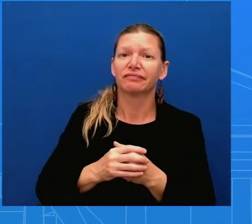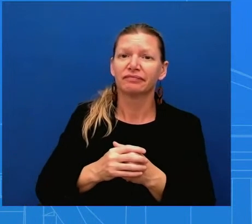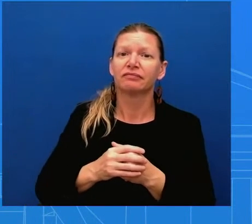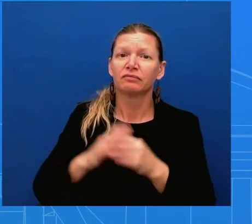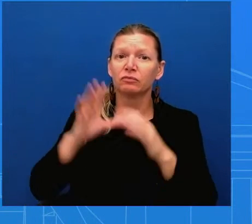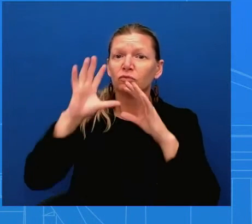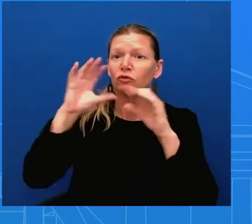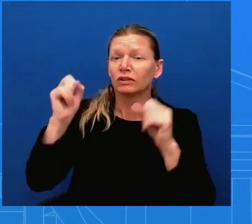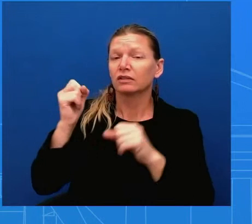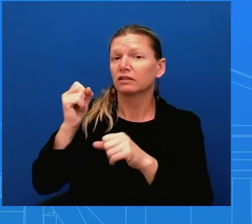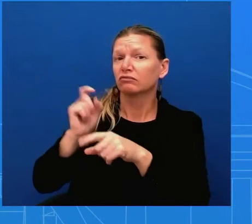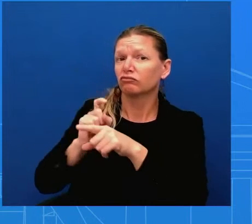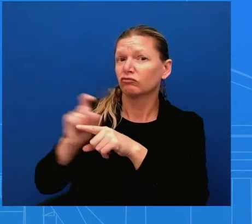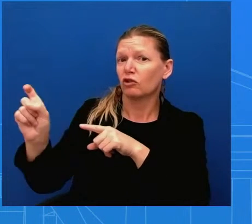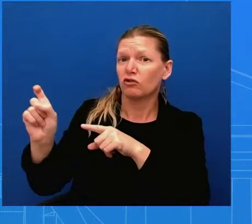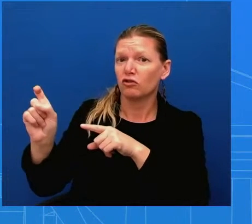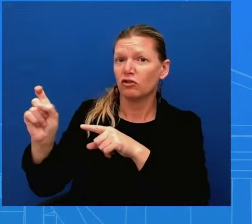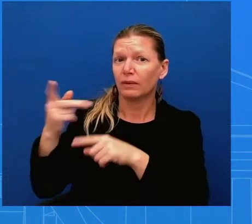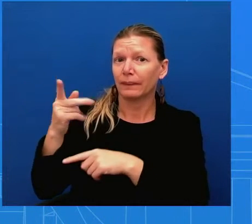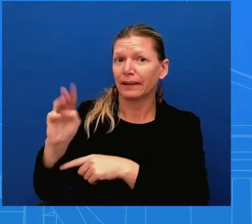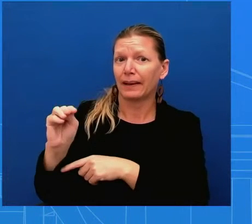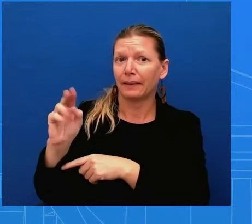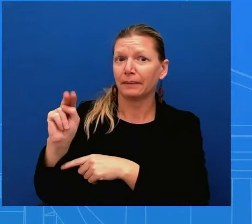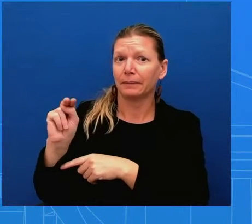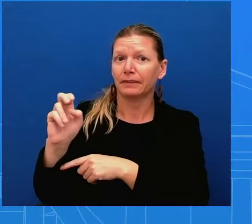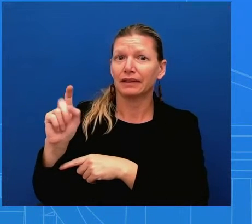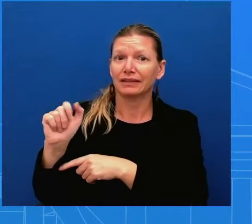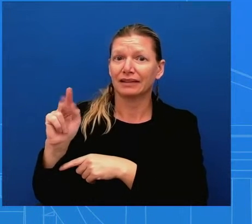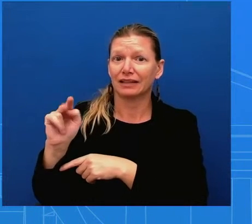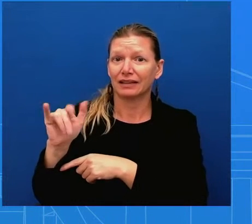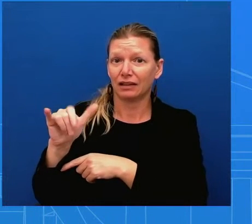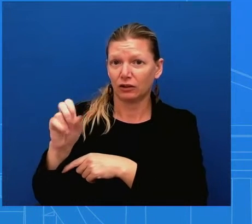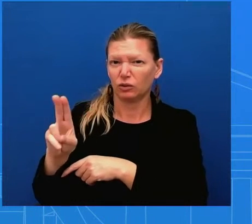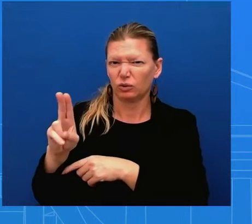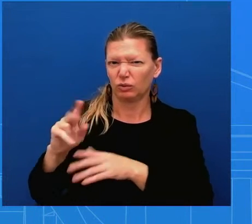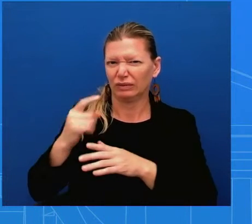about the need to get more humanitarian assistance in, and he put out a strong public statement at that time.